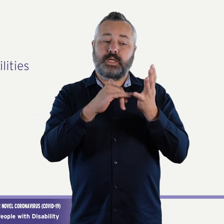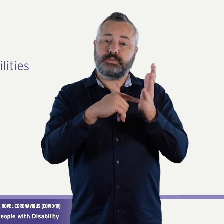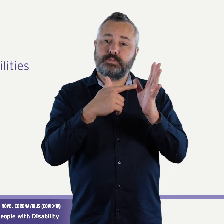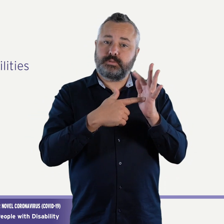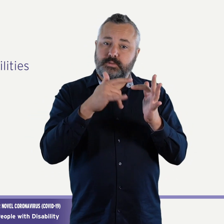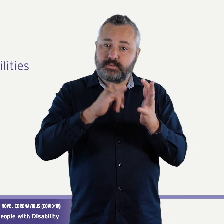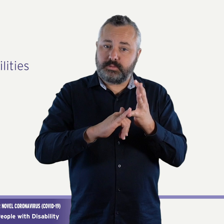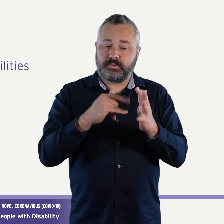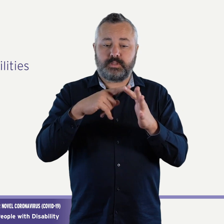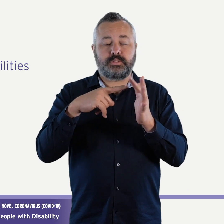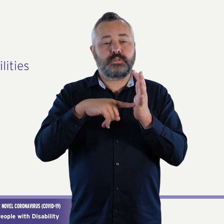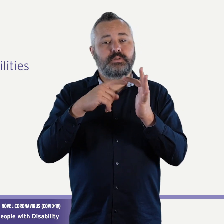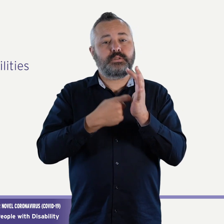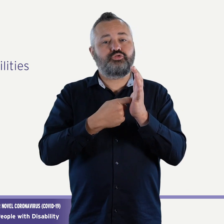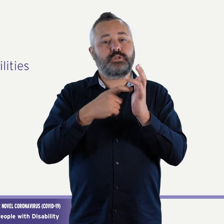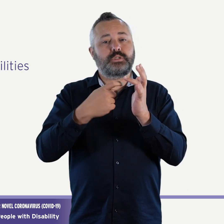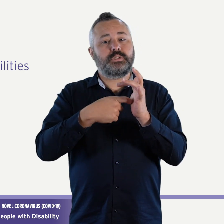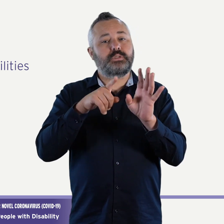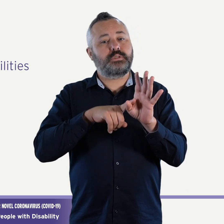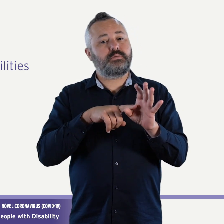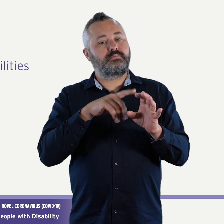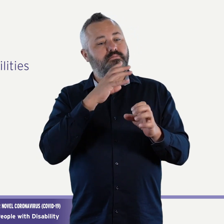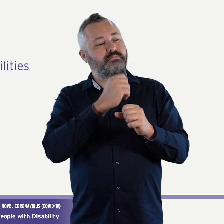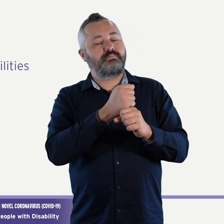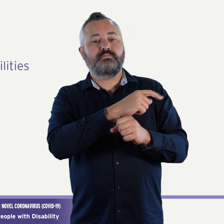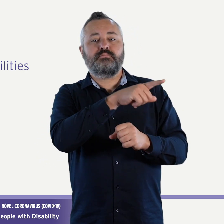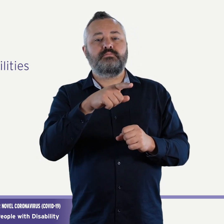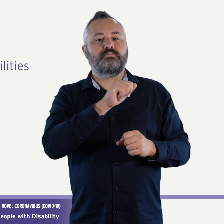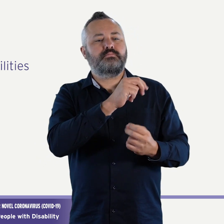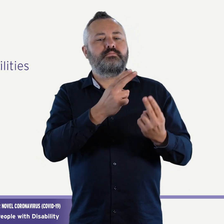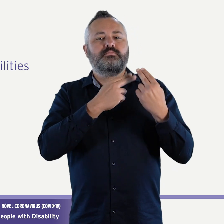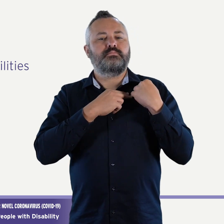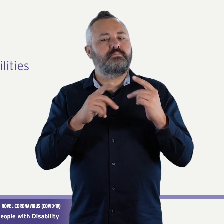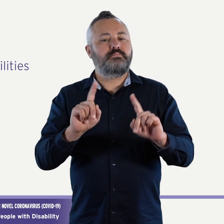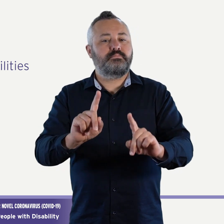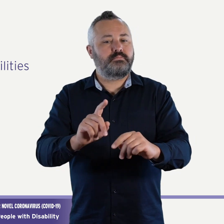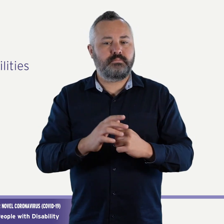State and territory governments will develop, where appropriate,